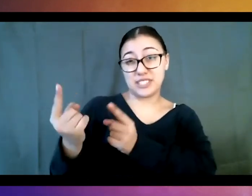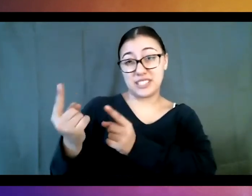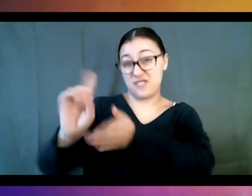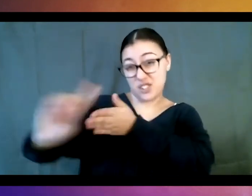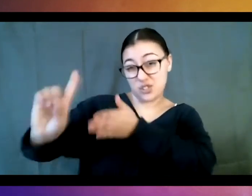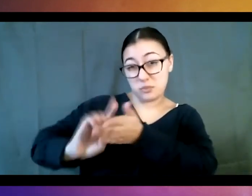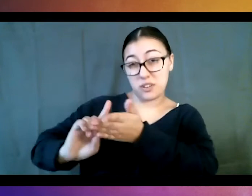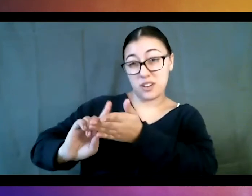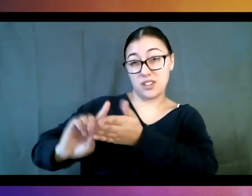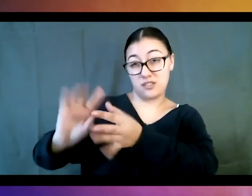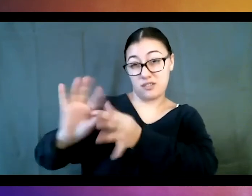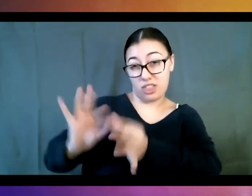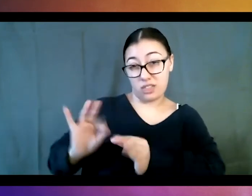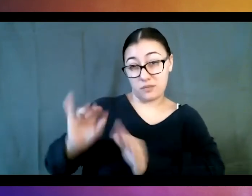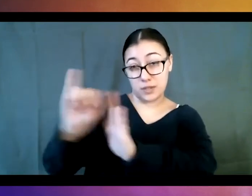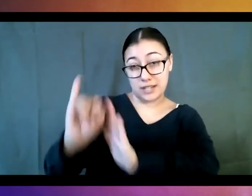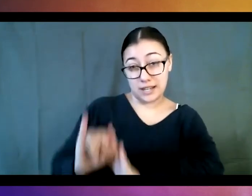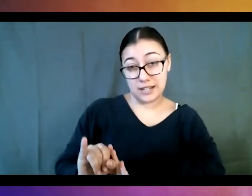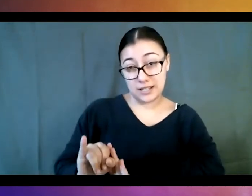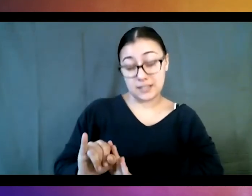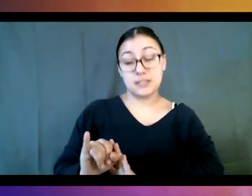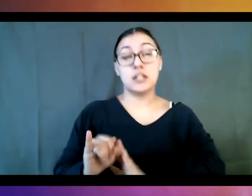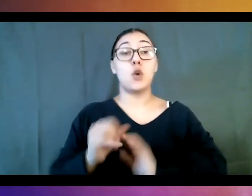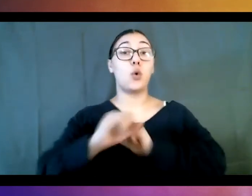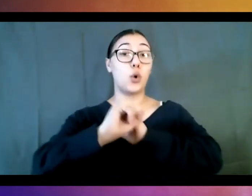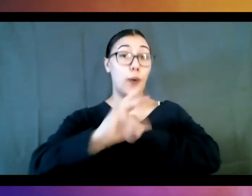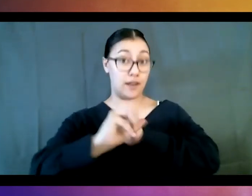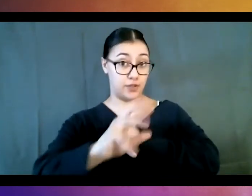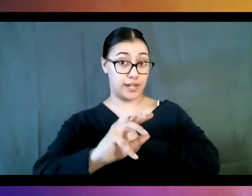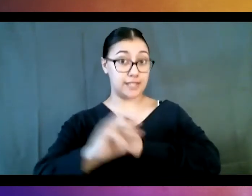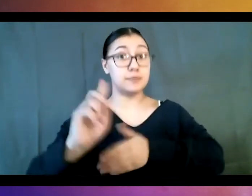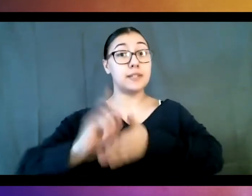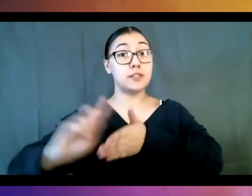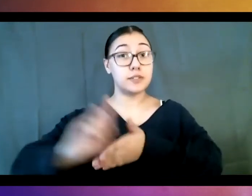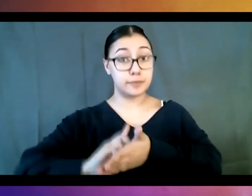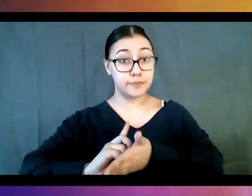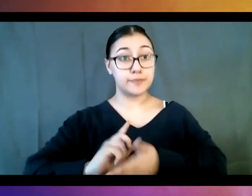reasonable accommodation or allow reasonable modifications